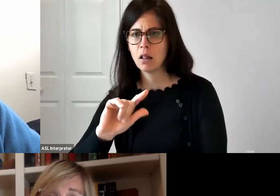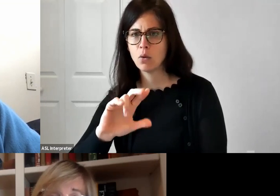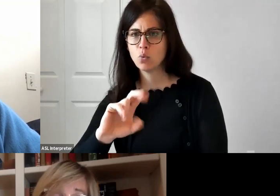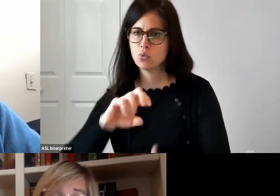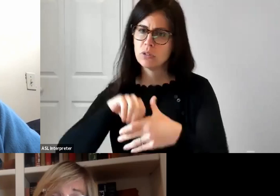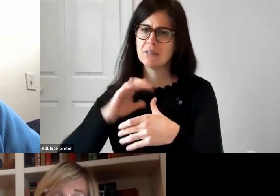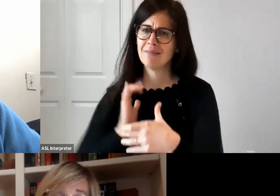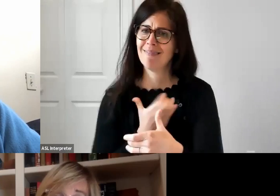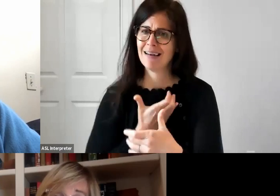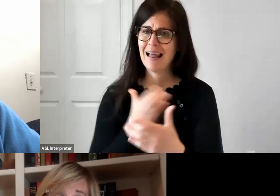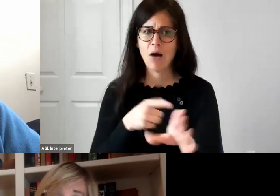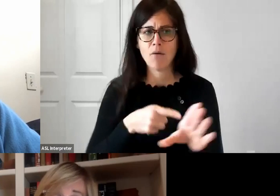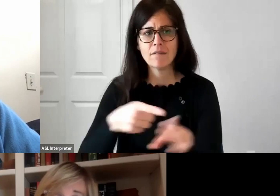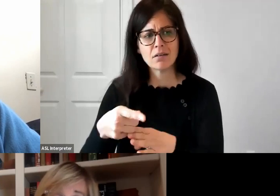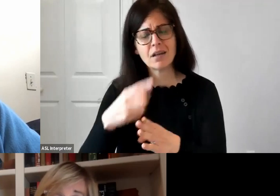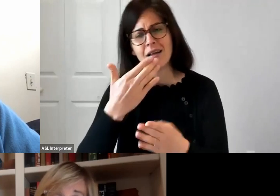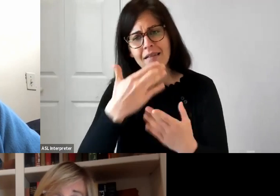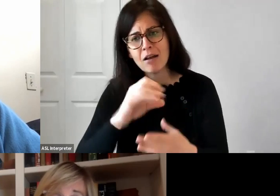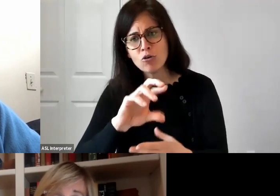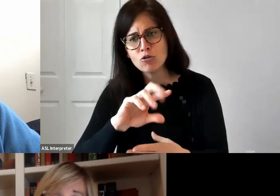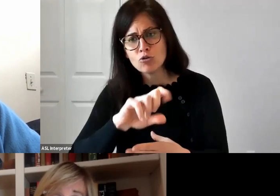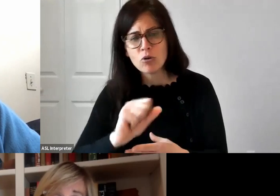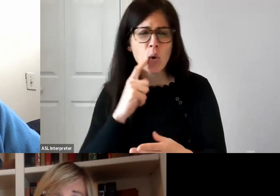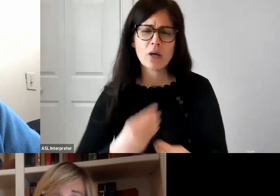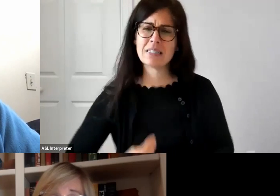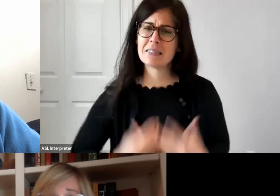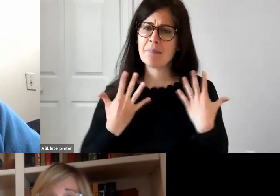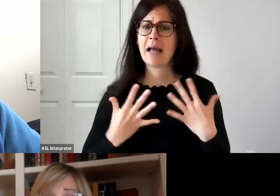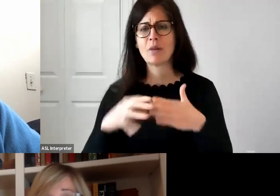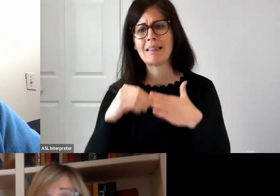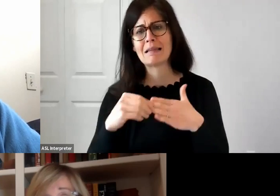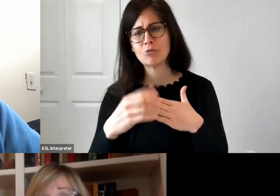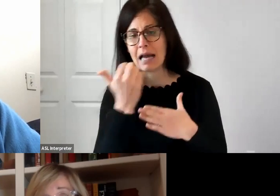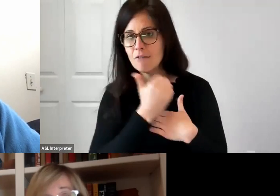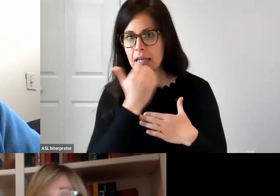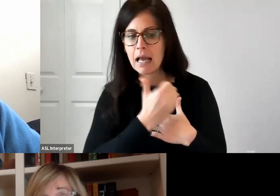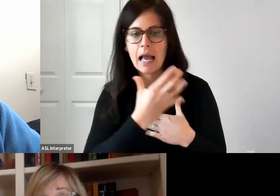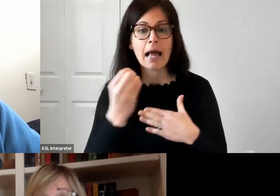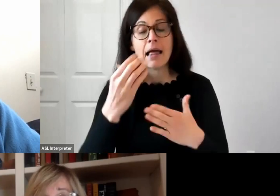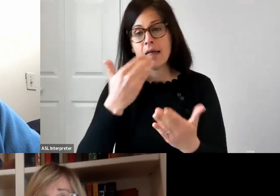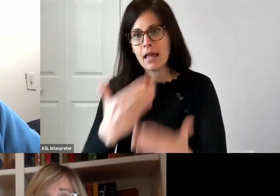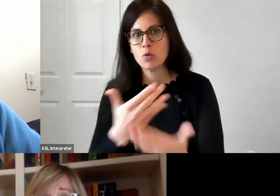thank you for your inspiring leadership every single day. And thank you so much to all of you